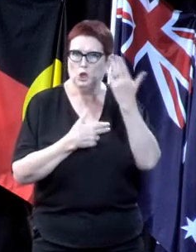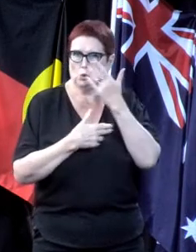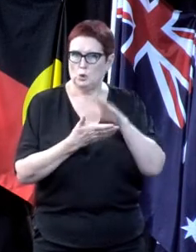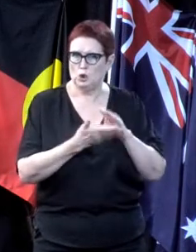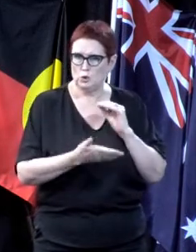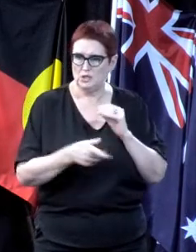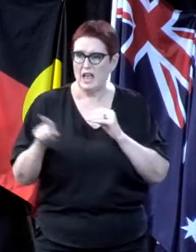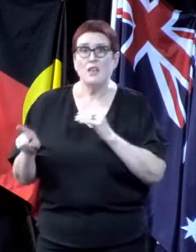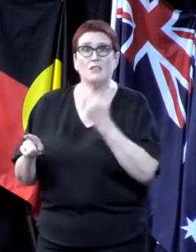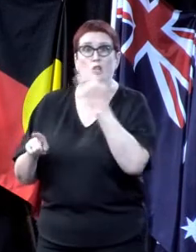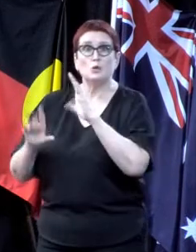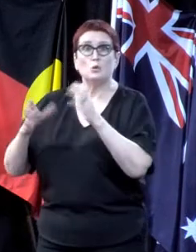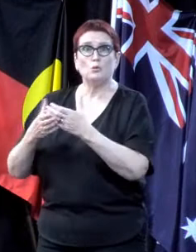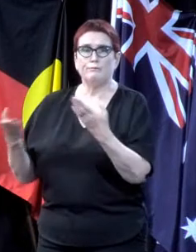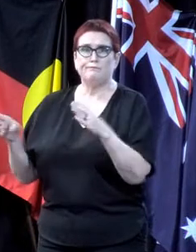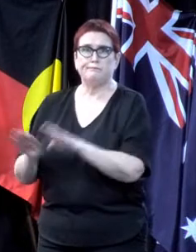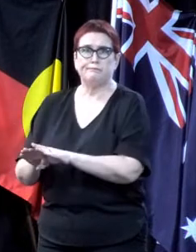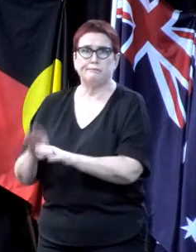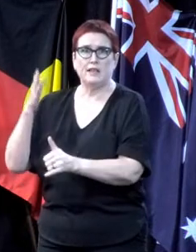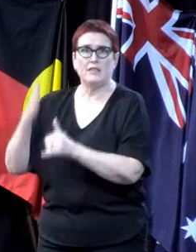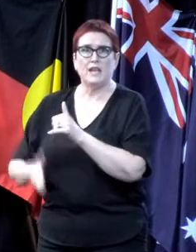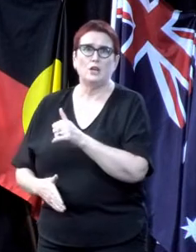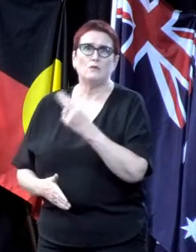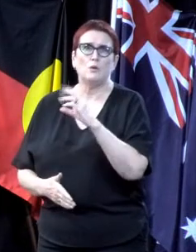was decommissioned at the end of the 2013 school year.